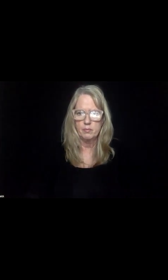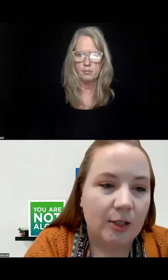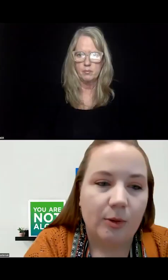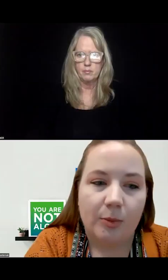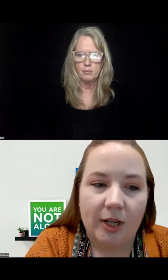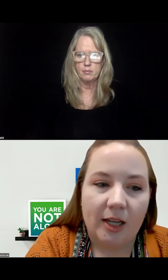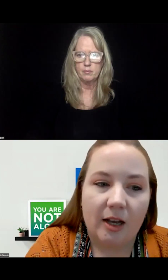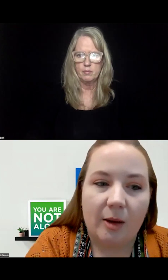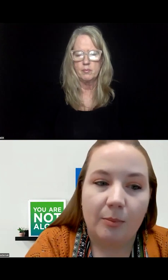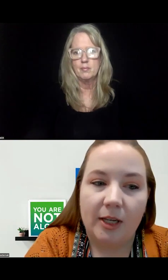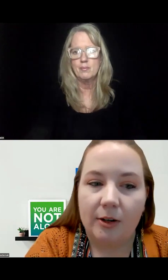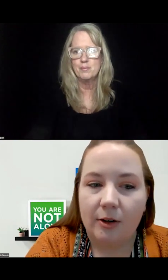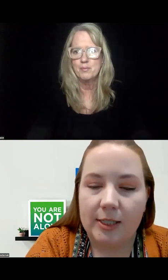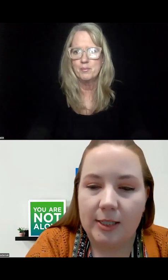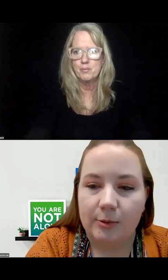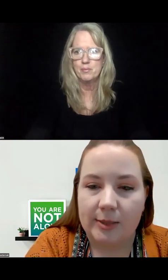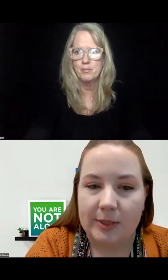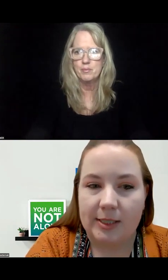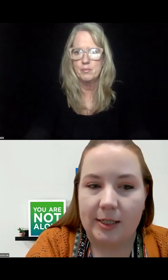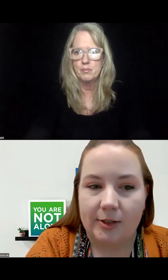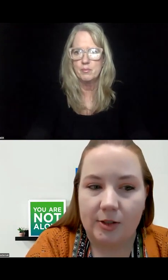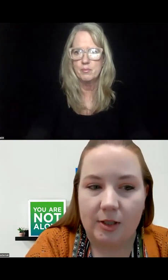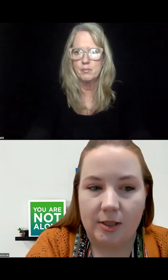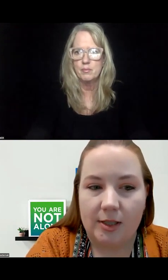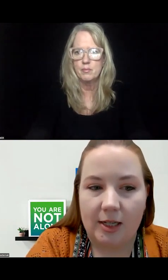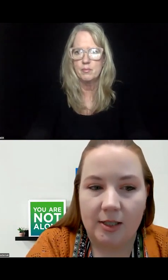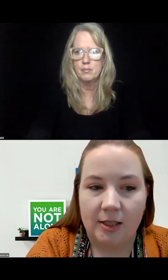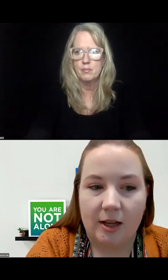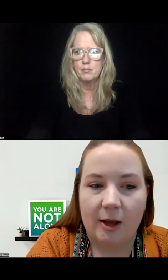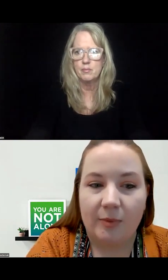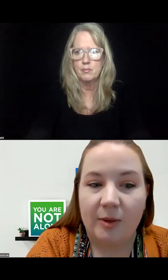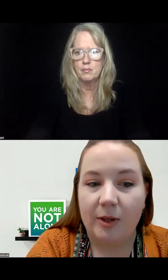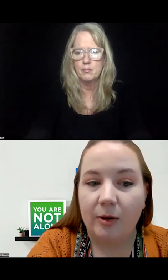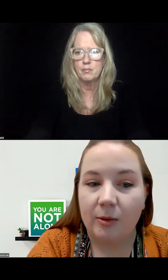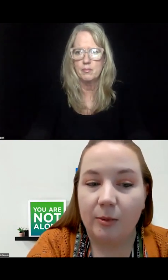THIS WOULD BRING PEER RESPITE CENTERS TO THE STATE. THE BILL